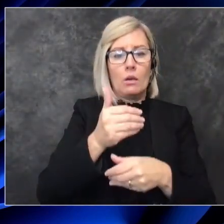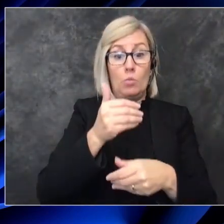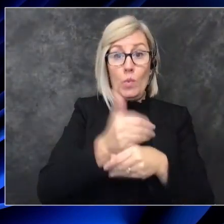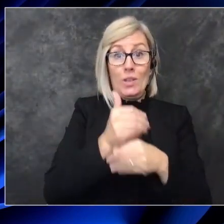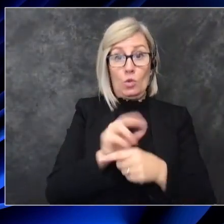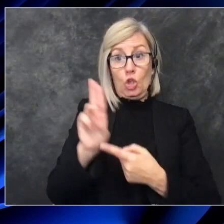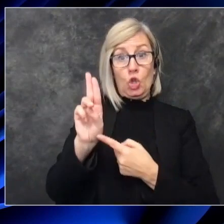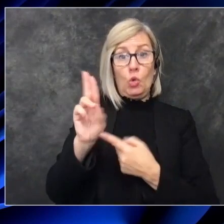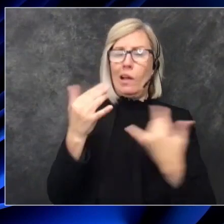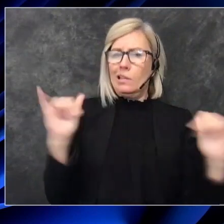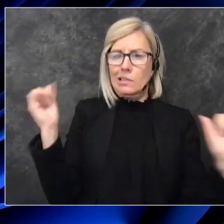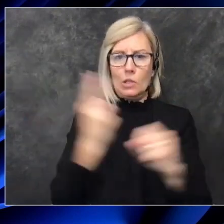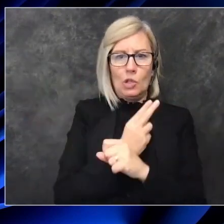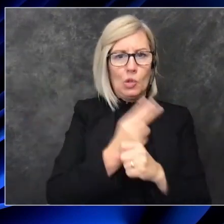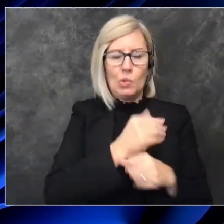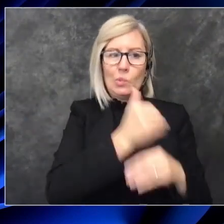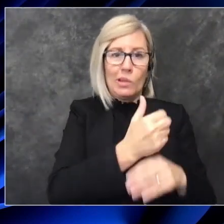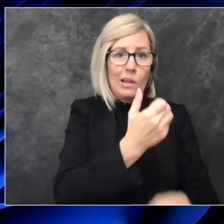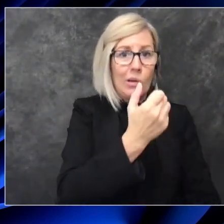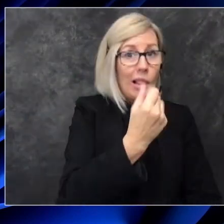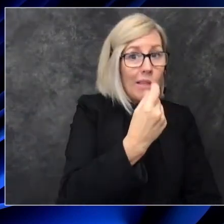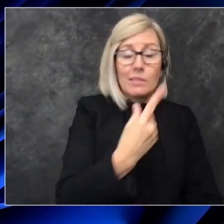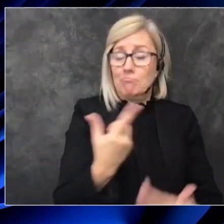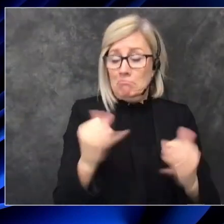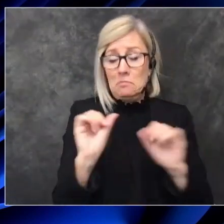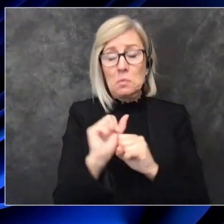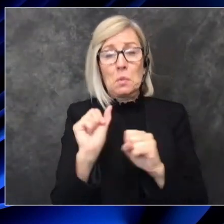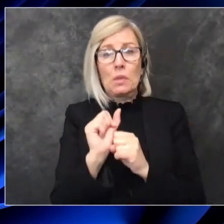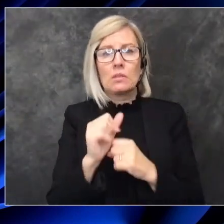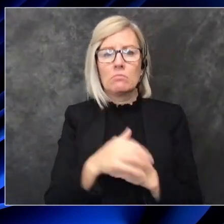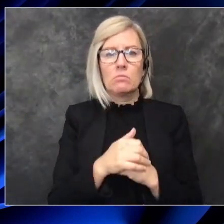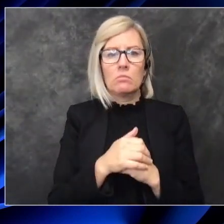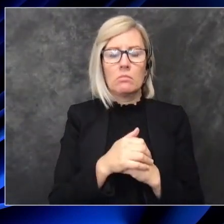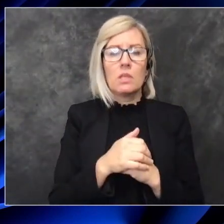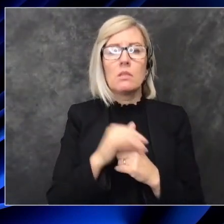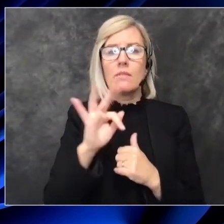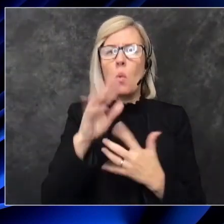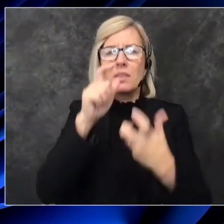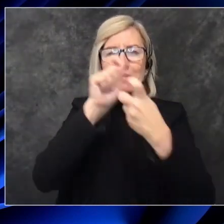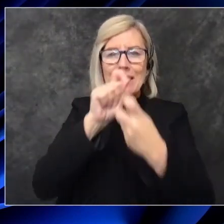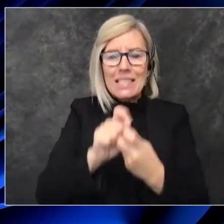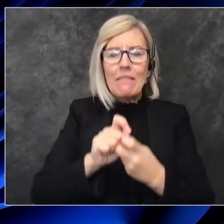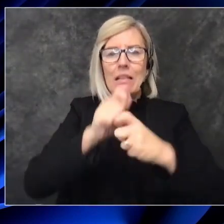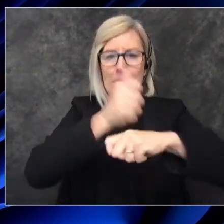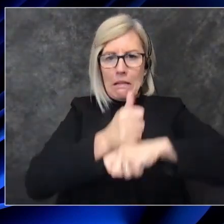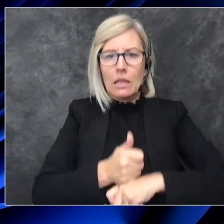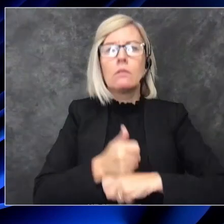It worked in win 10 things. You know, if you want to get to specific settings, it definitely still.